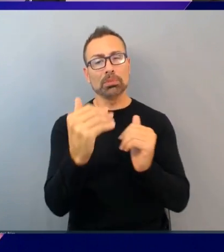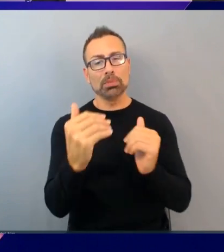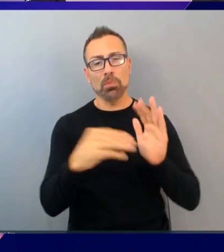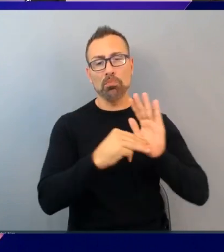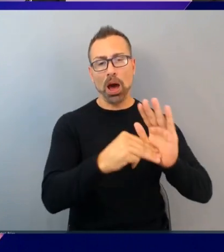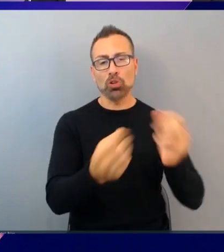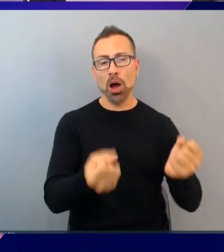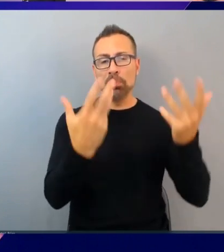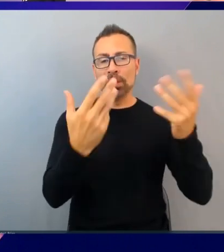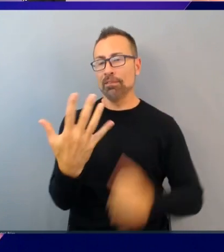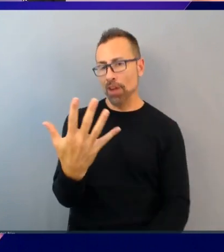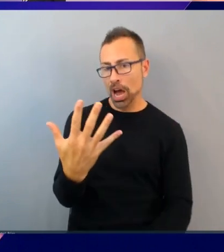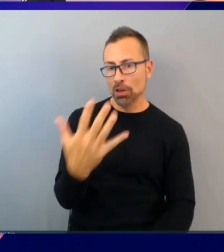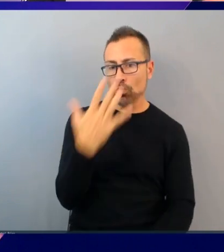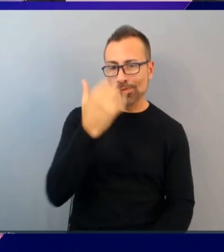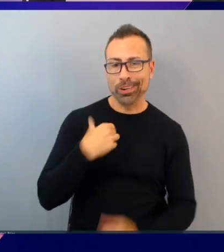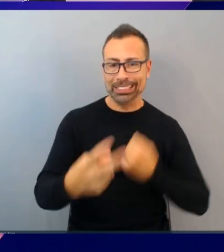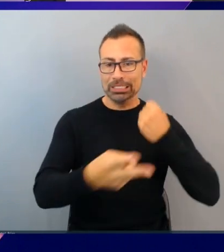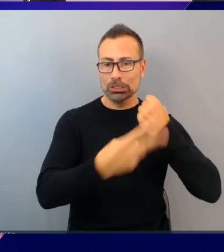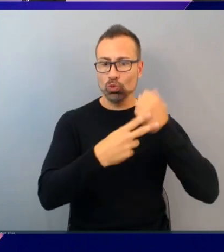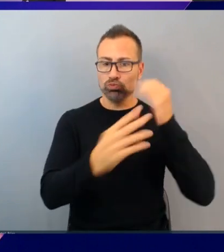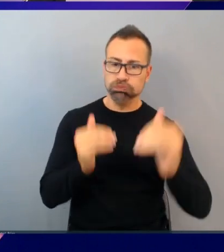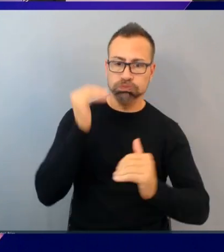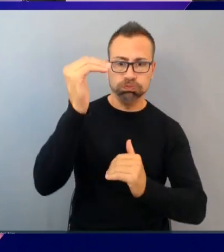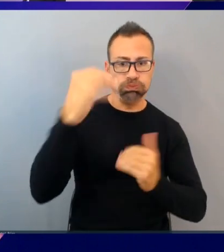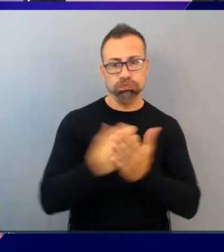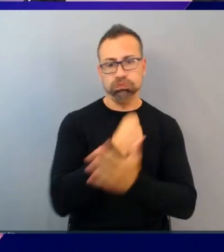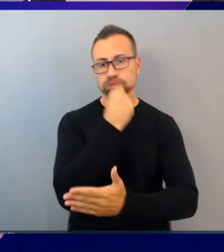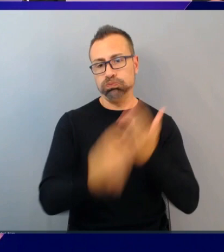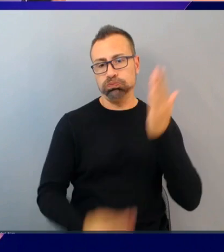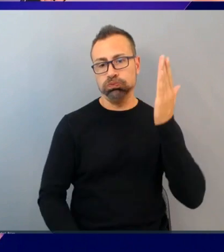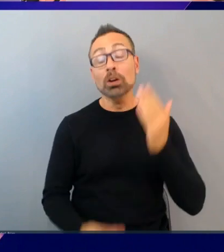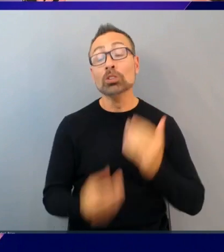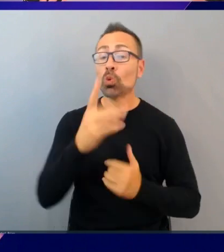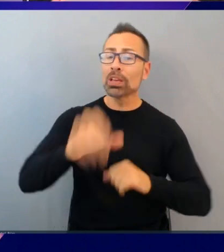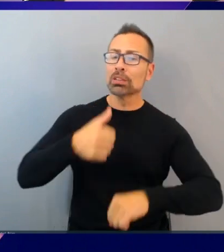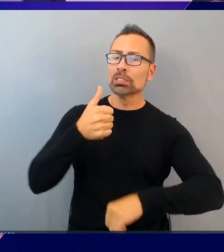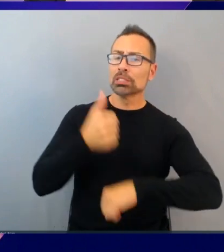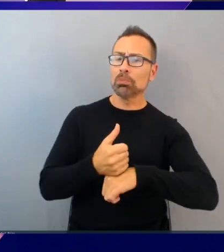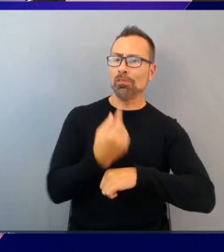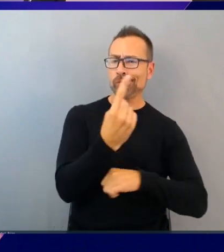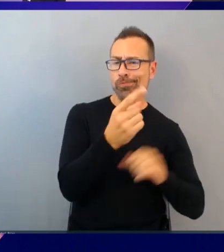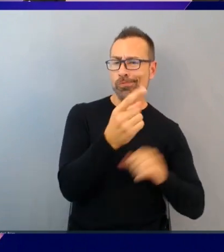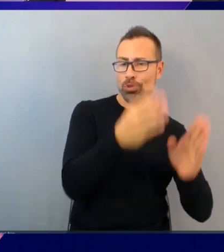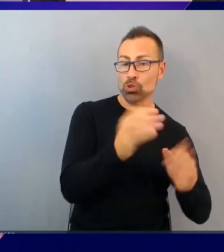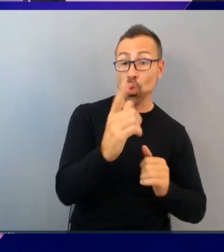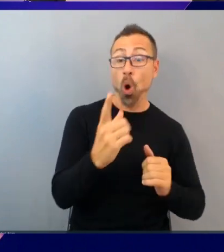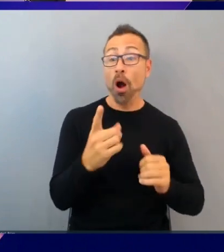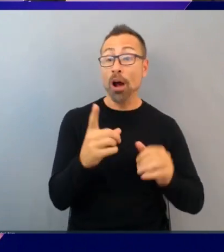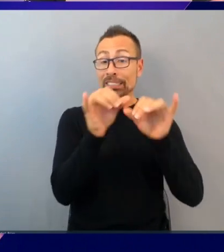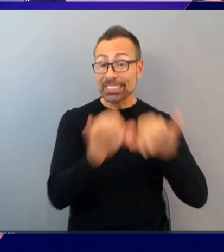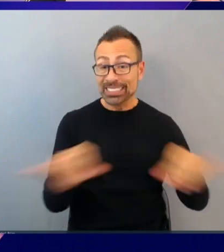We can set it there for that one, or we can select them all simultaneously. So when you have a thousand users, you can do that easily.